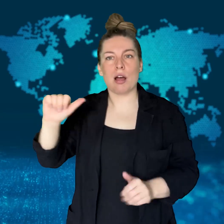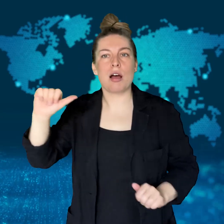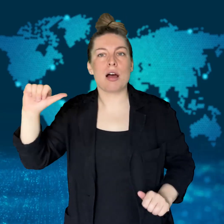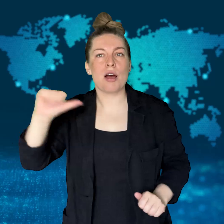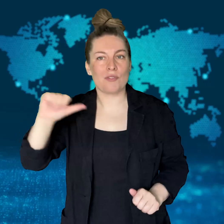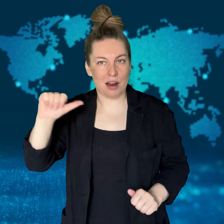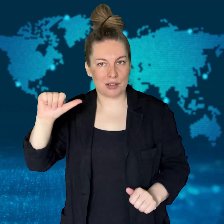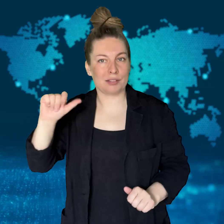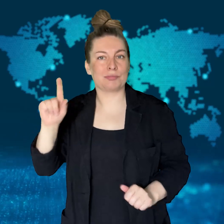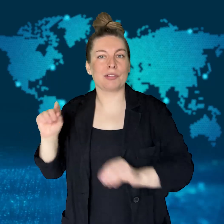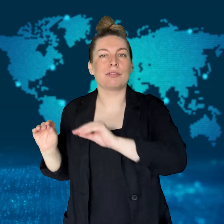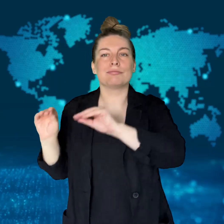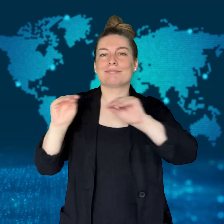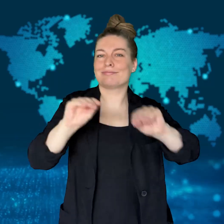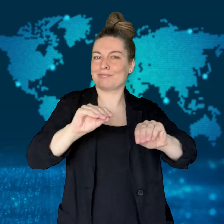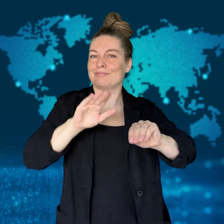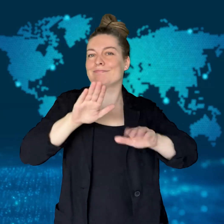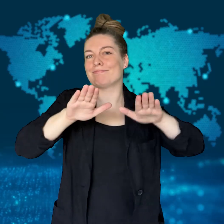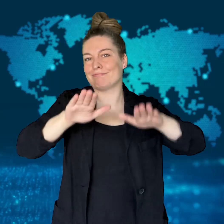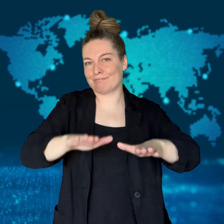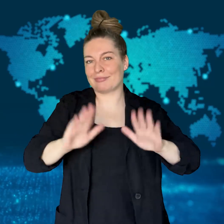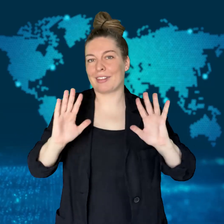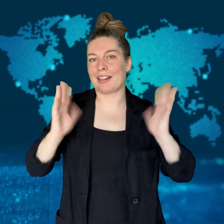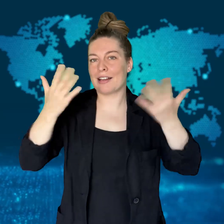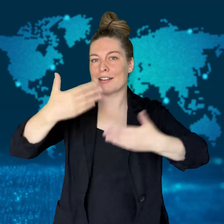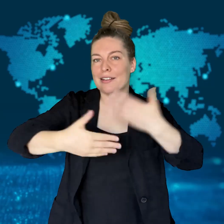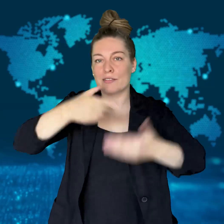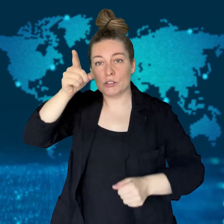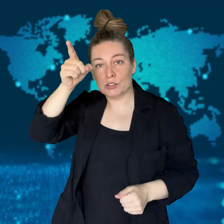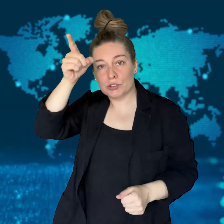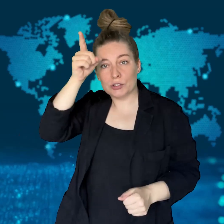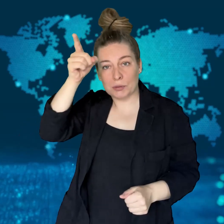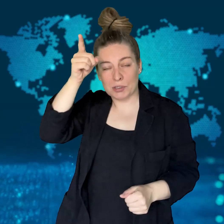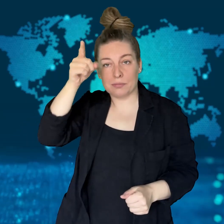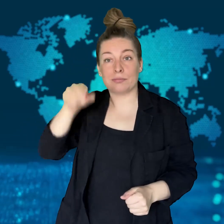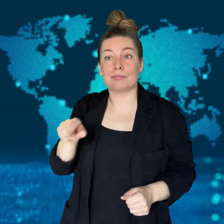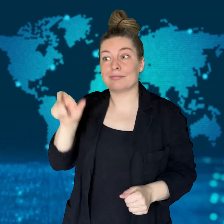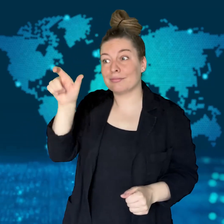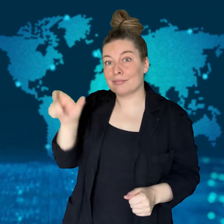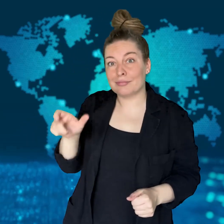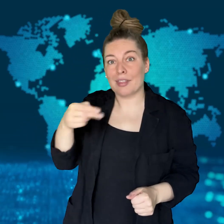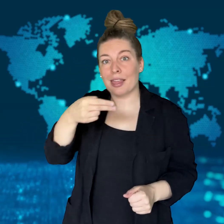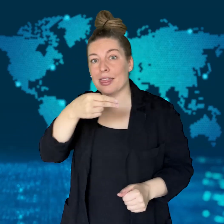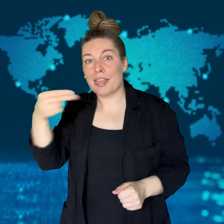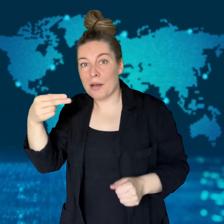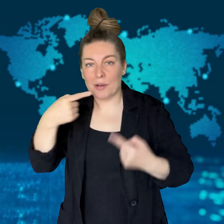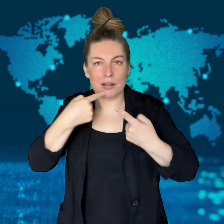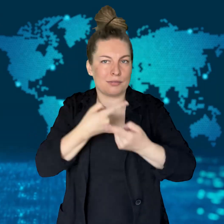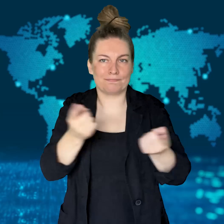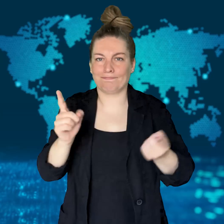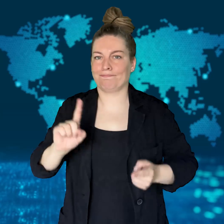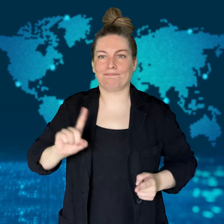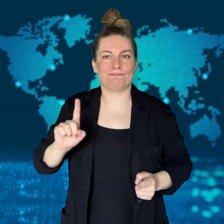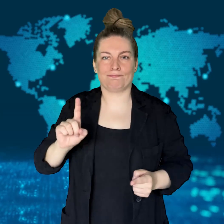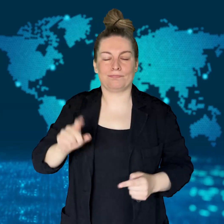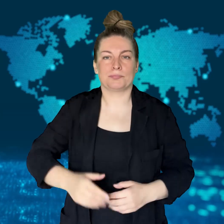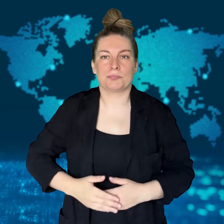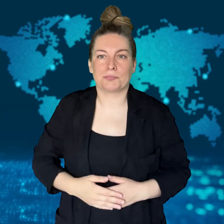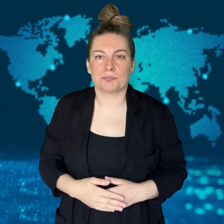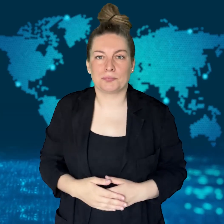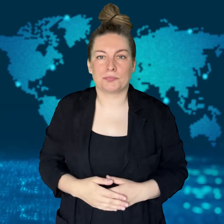His name has not been released, but he has lived in Germany since 2014 with